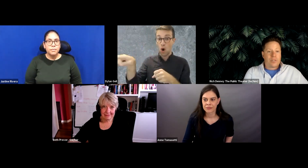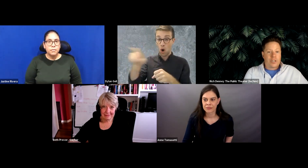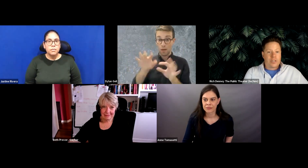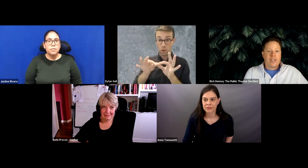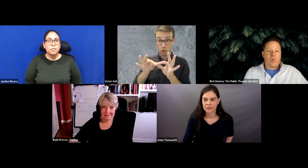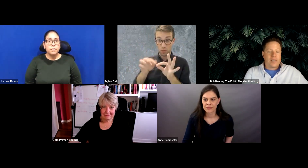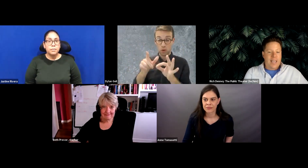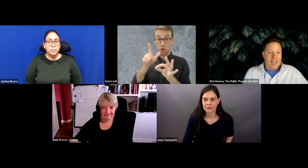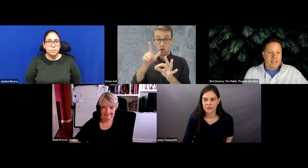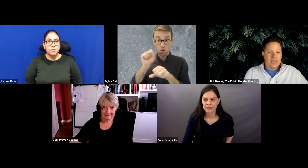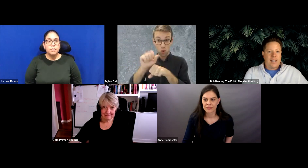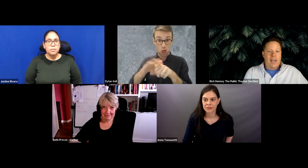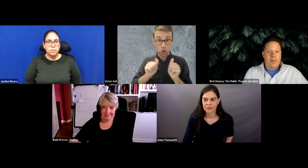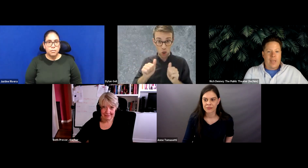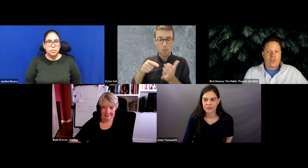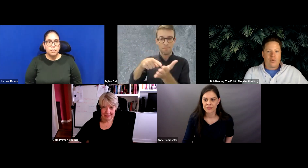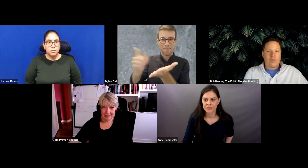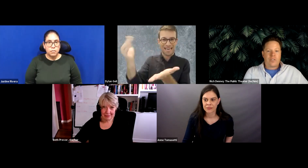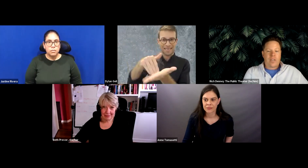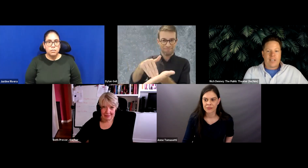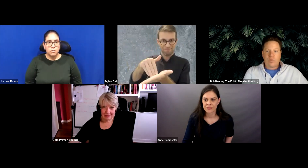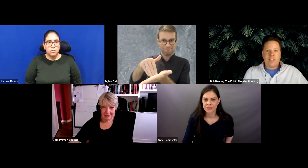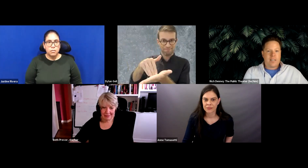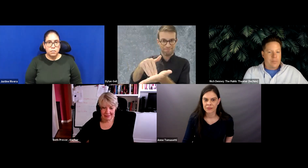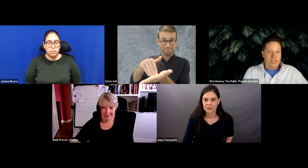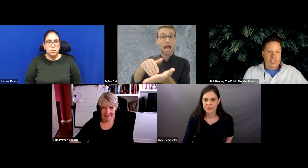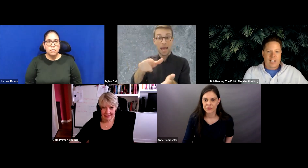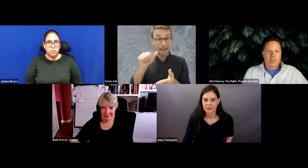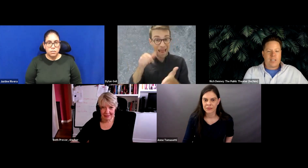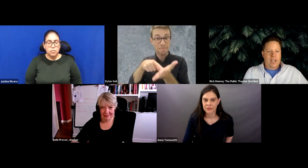return, as well as Anne, and so as we did that budget, as we did